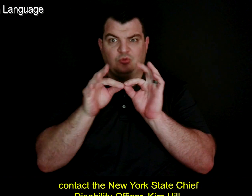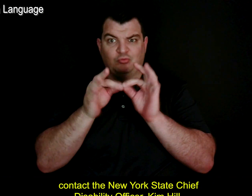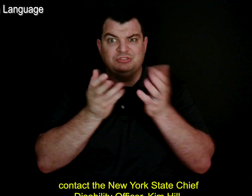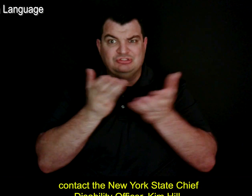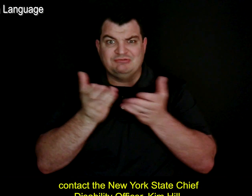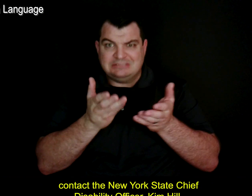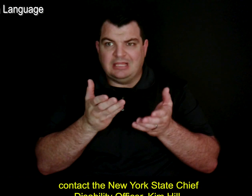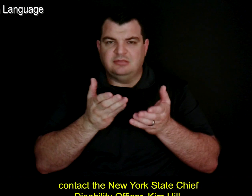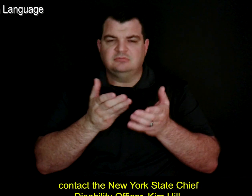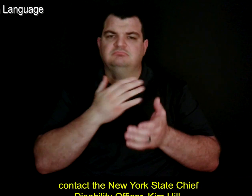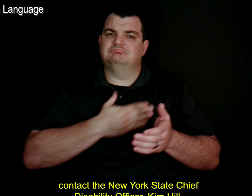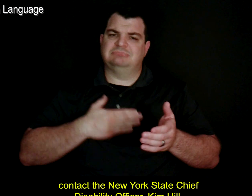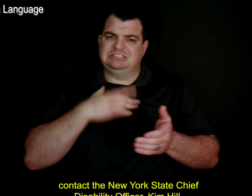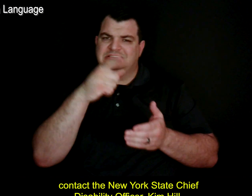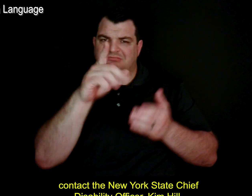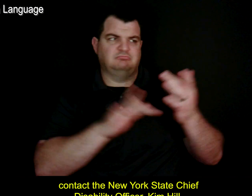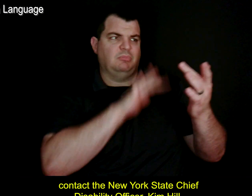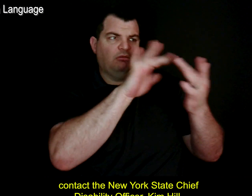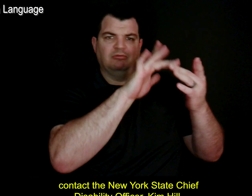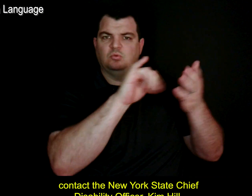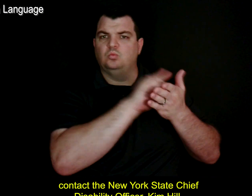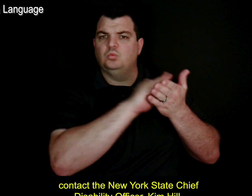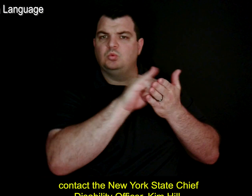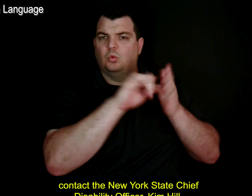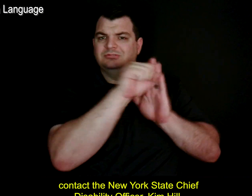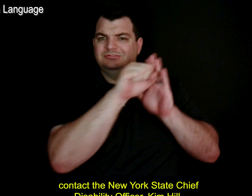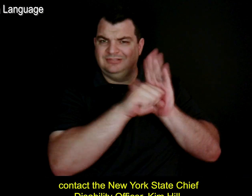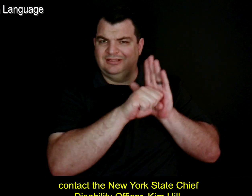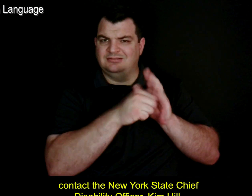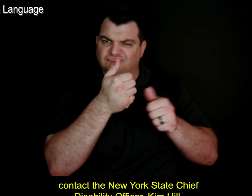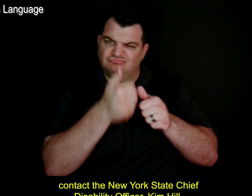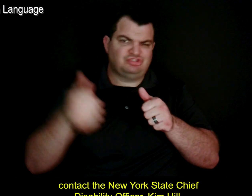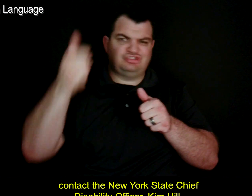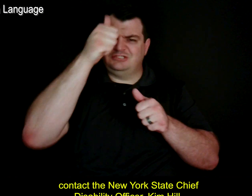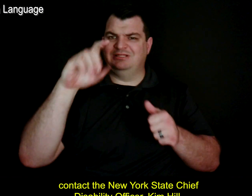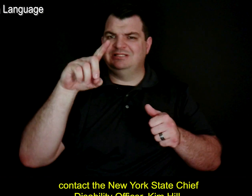contact the New York State Chief Disability Officer, Kim Hill,